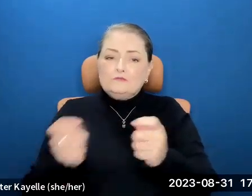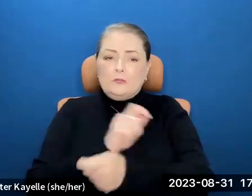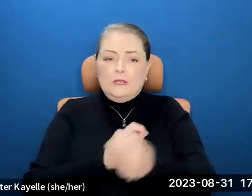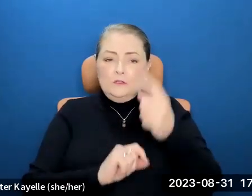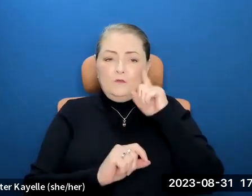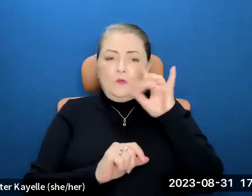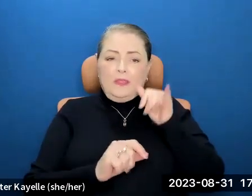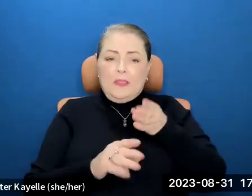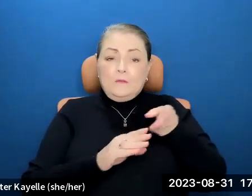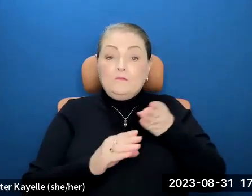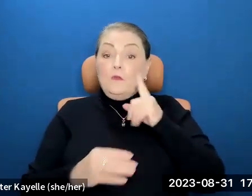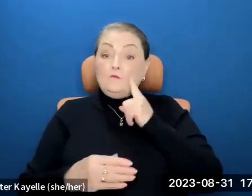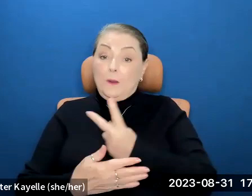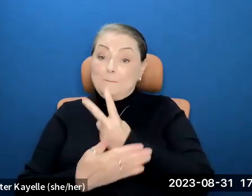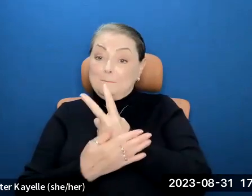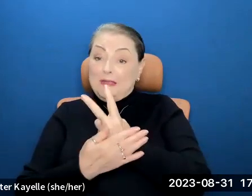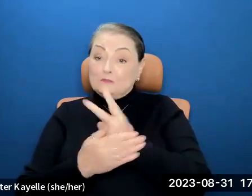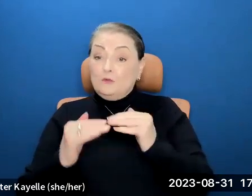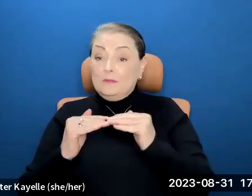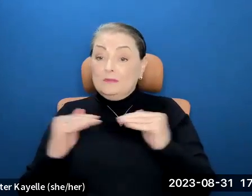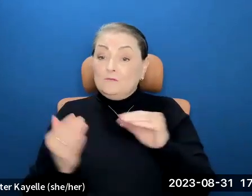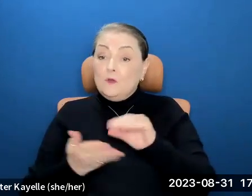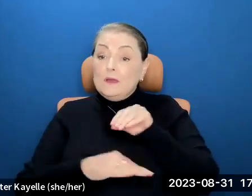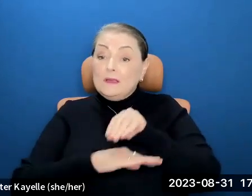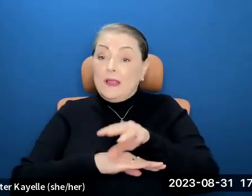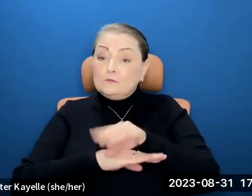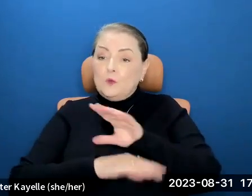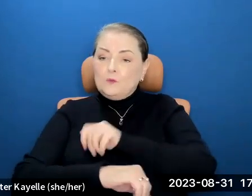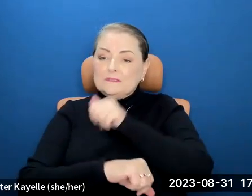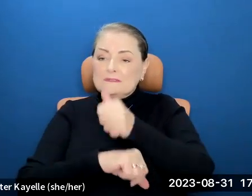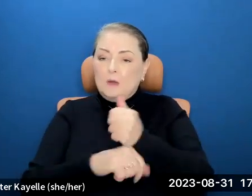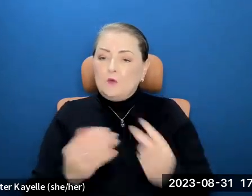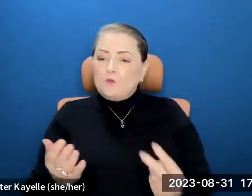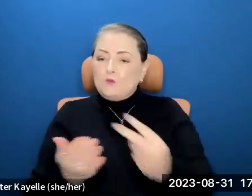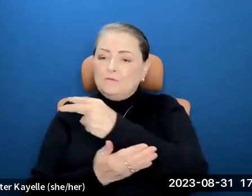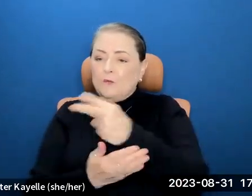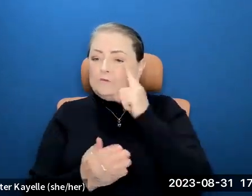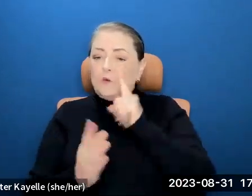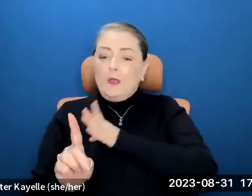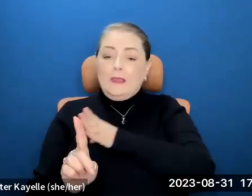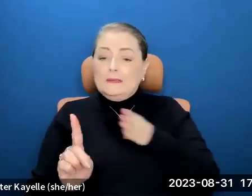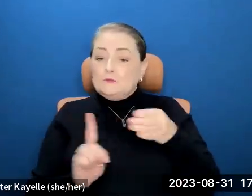for Master's level counselors we are establishing a review process for indirect supervisor approval